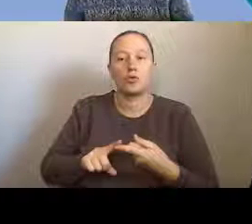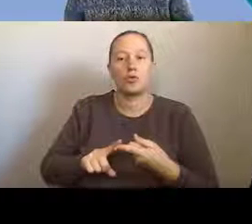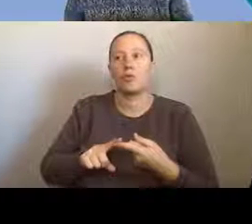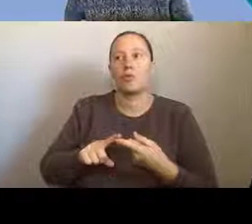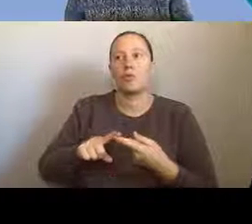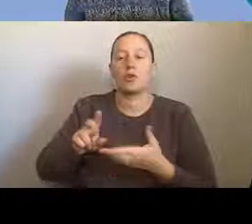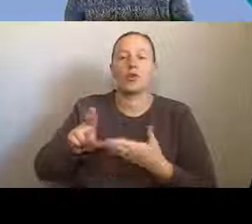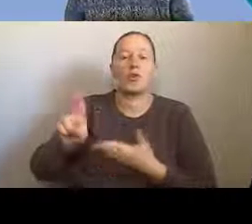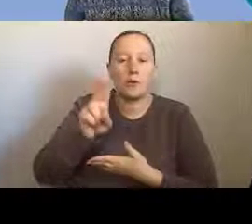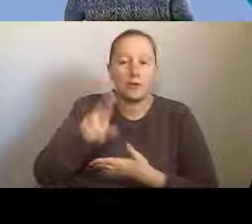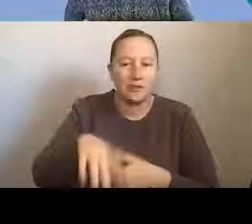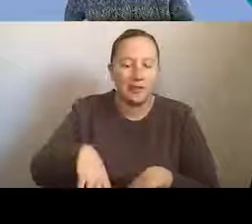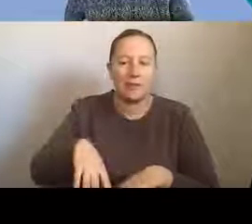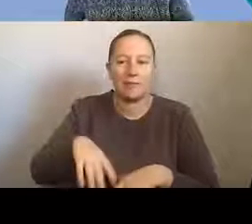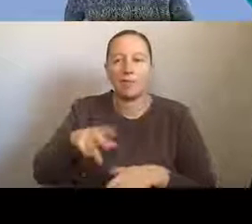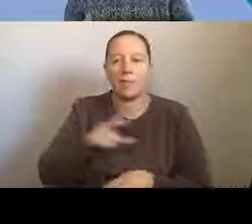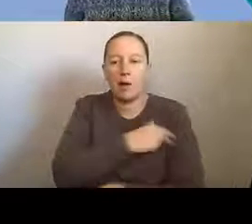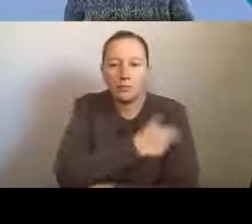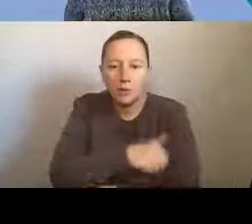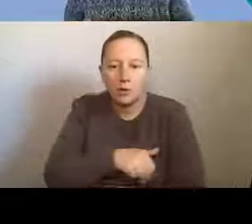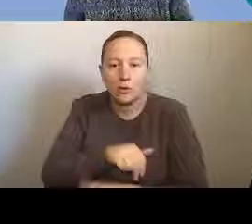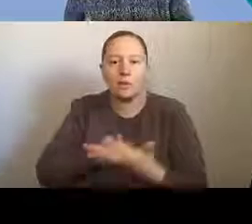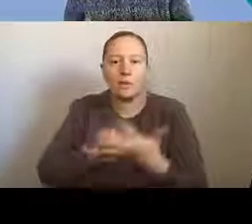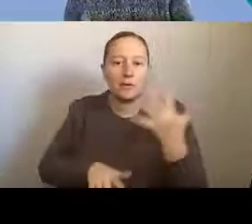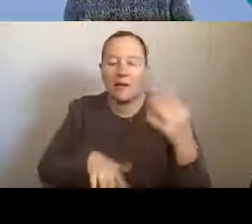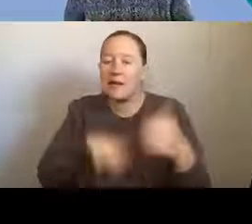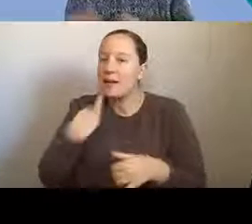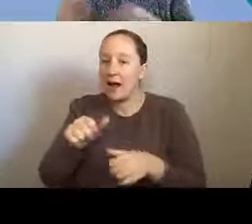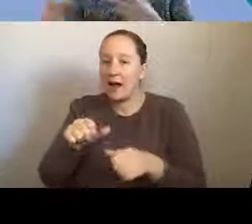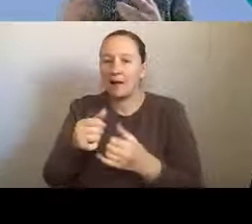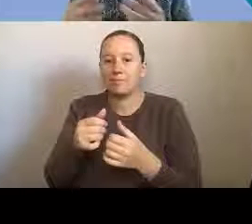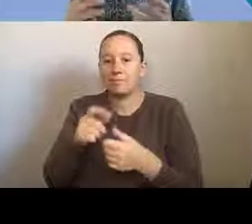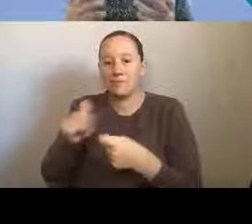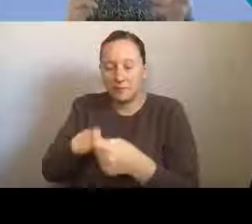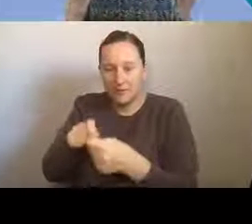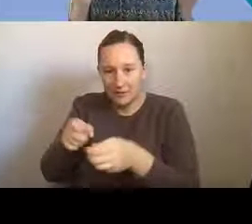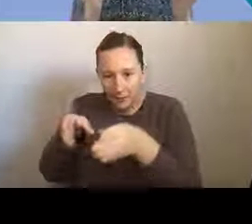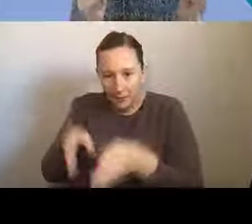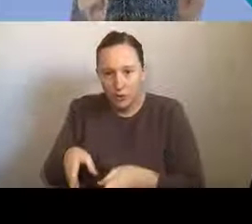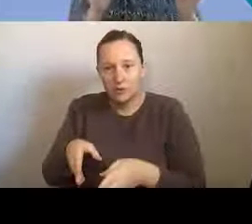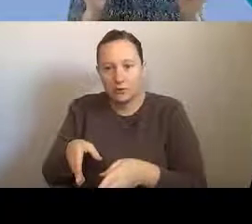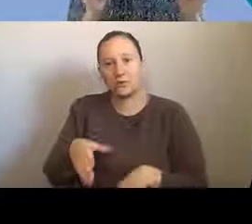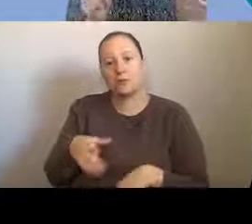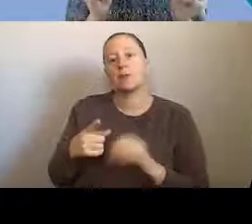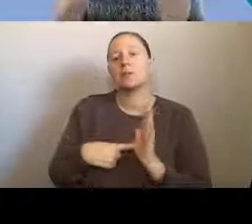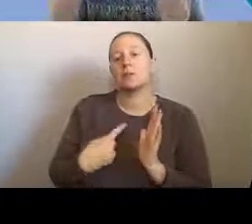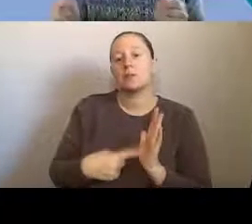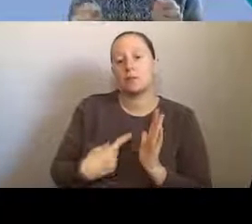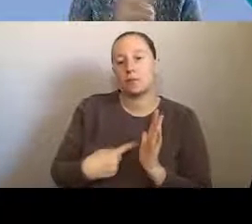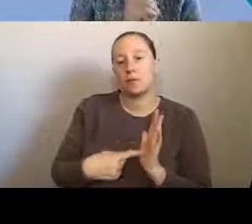I think the individual receives grants when ... The grants goes to the individuals,